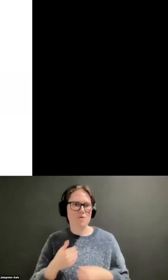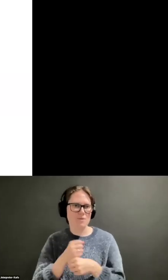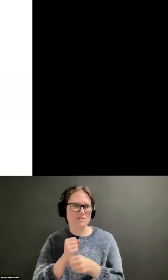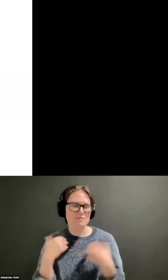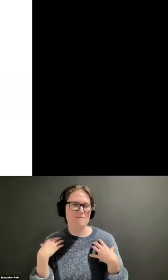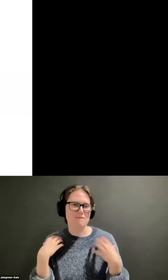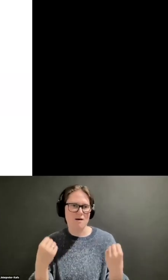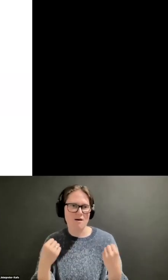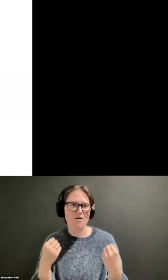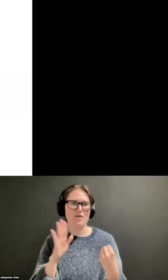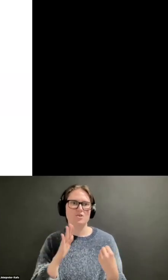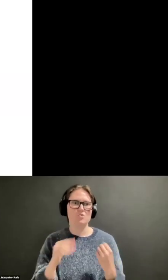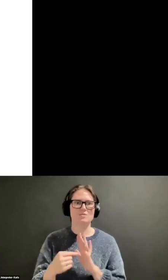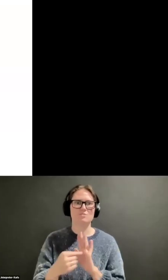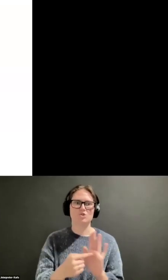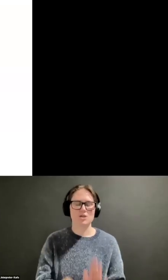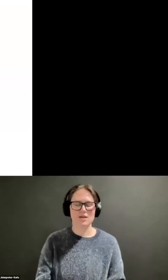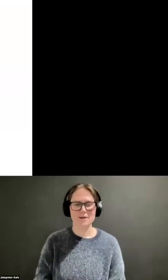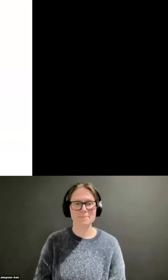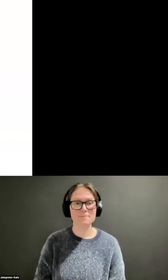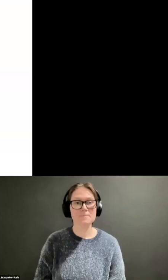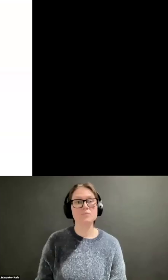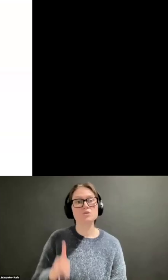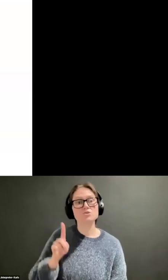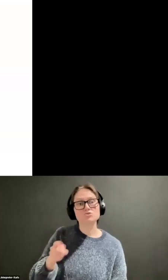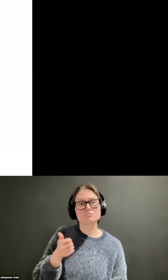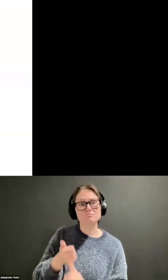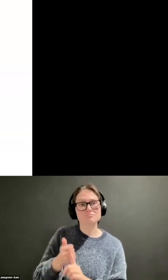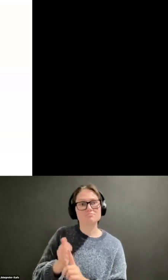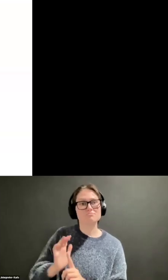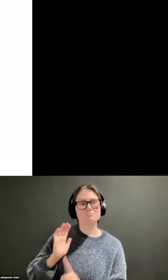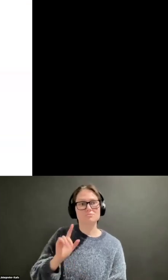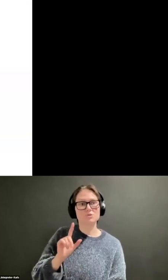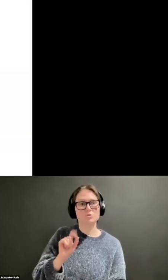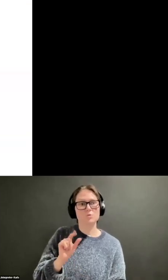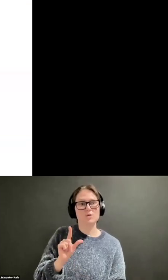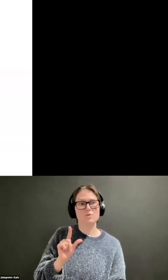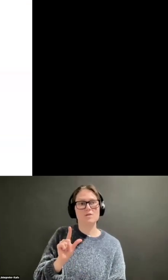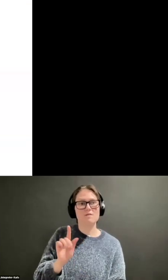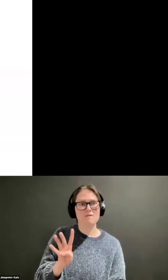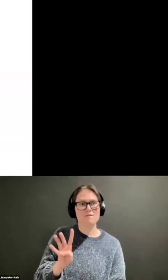She was our 2024 Carrie Buck Distinguished Fellow